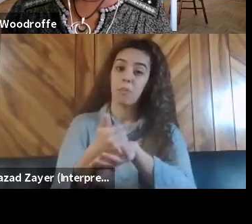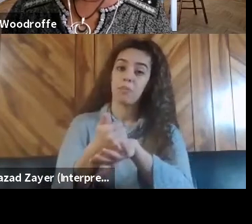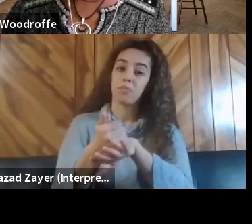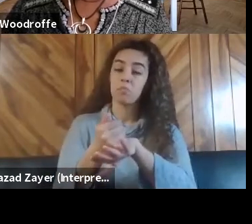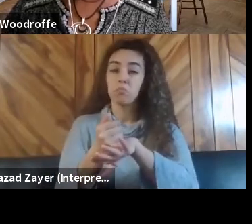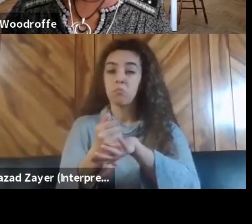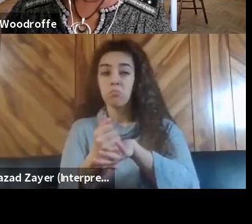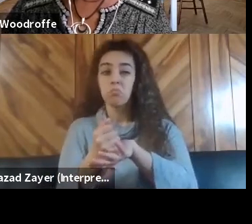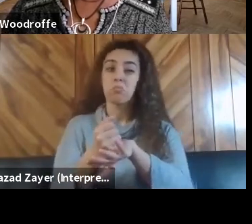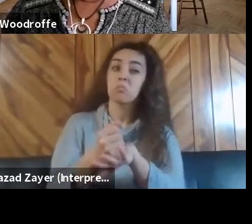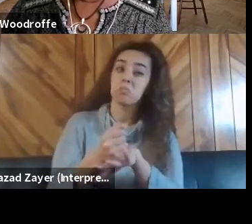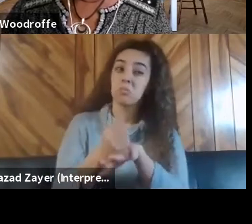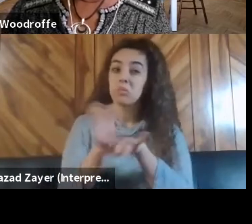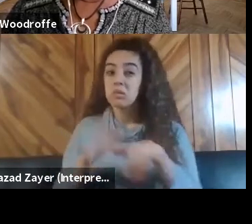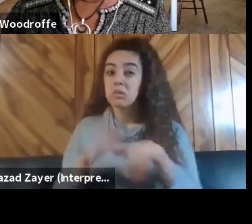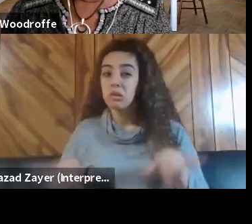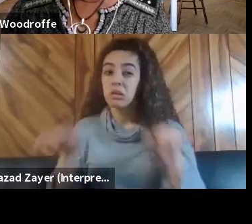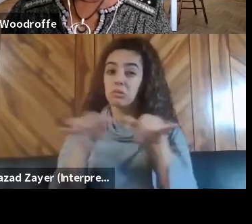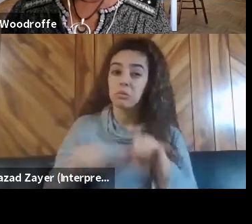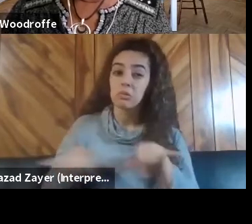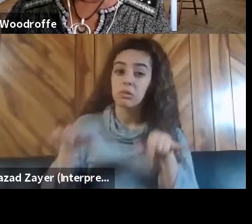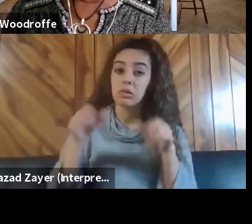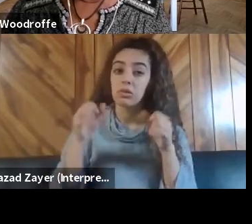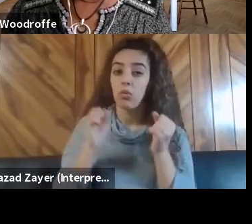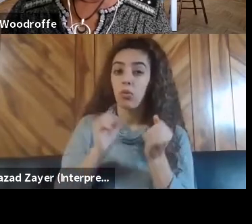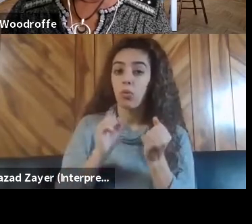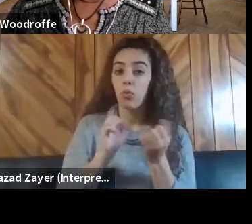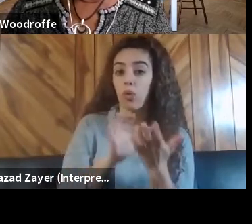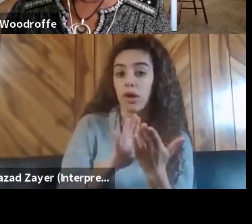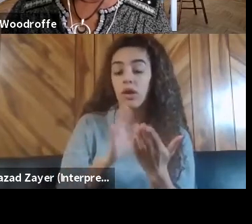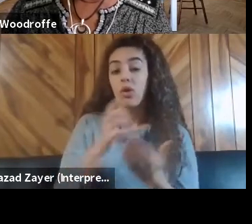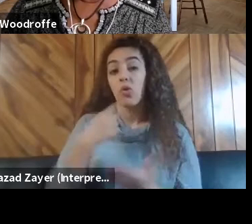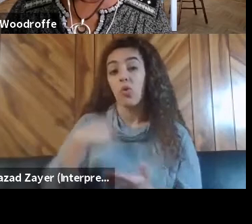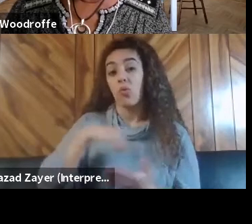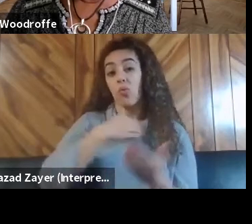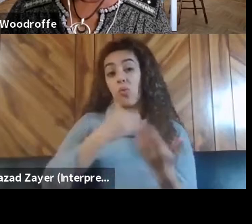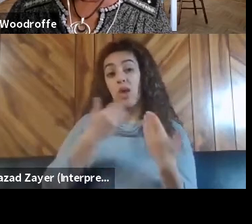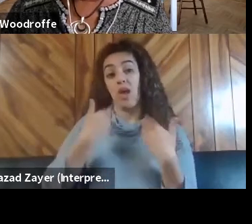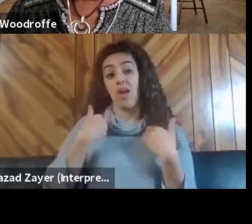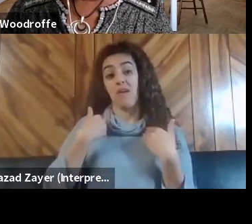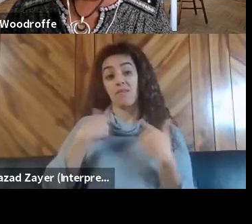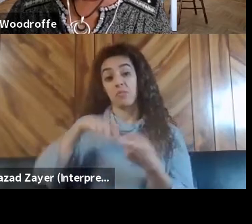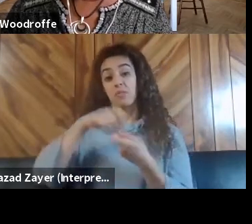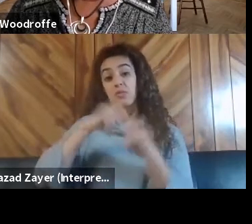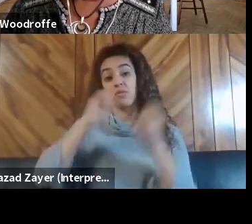are certain expectations of each child in the class and when one